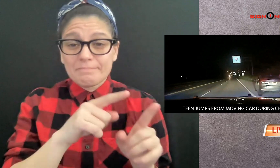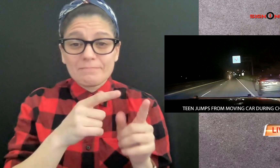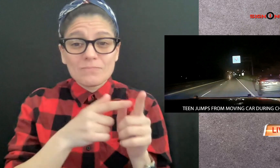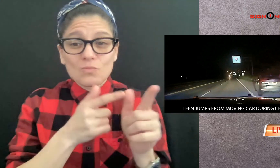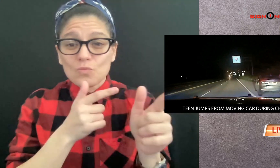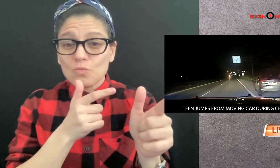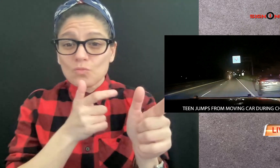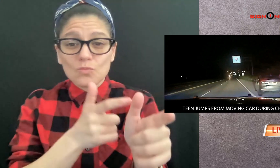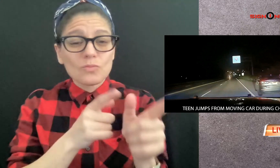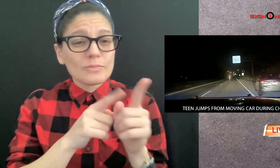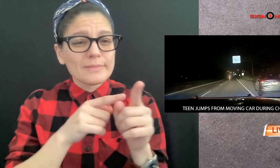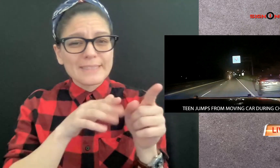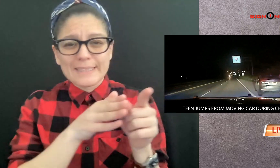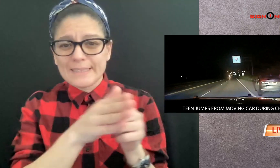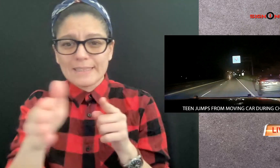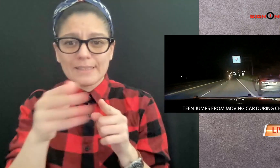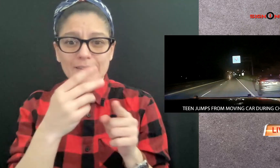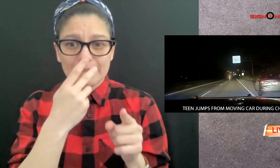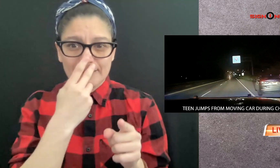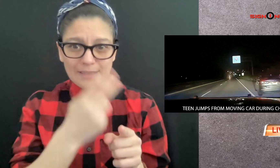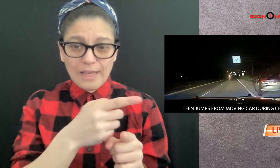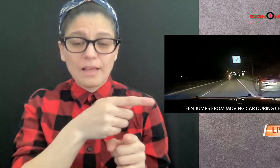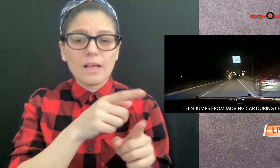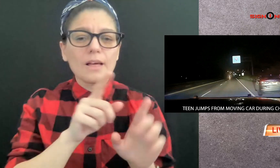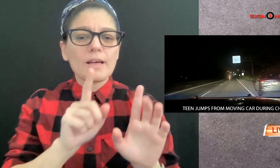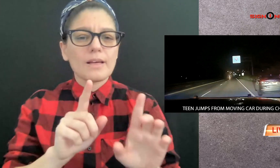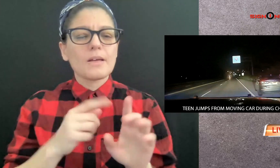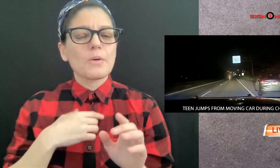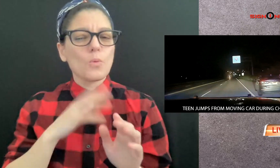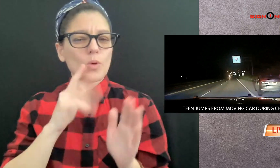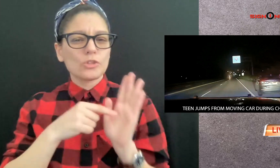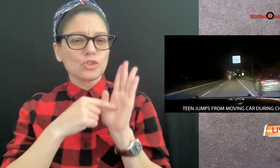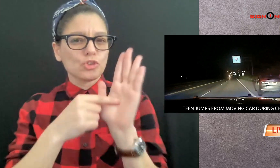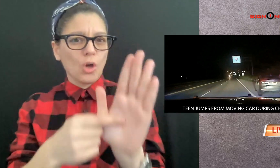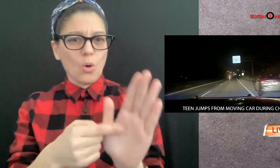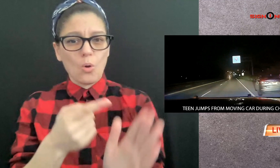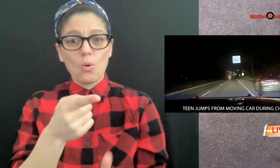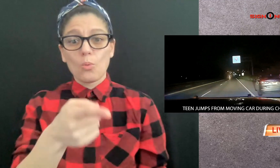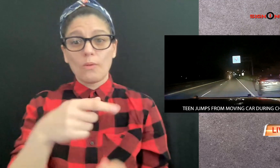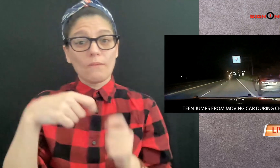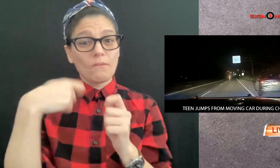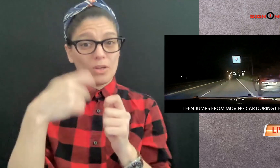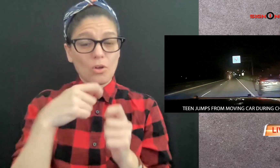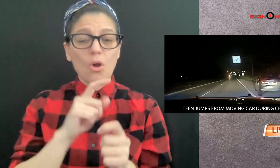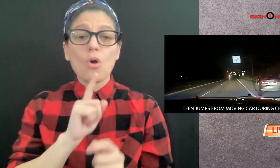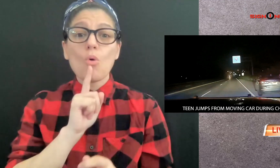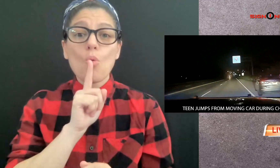watch the right side of your screen when the side of the car slams into a guard rail